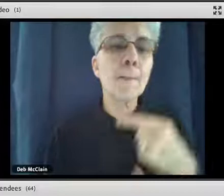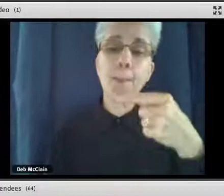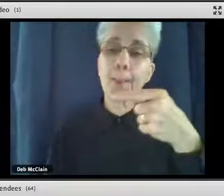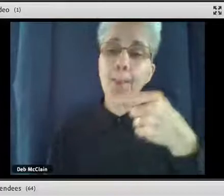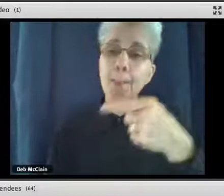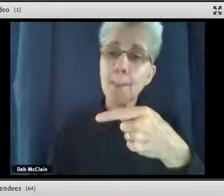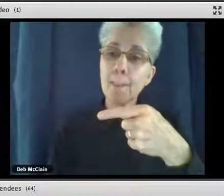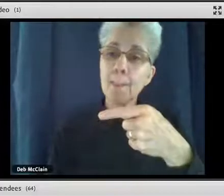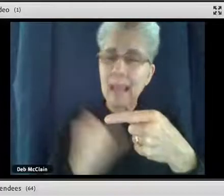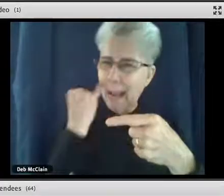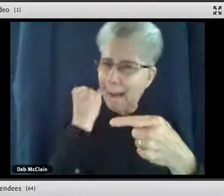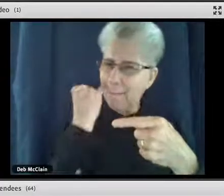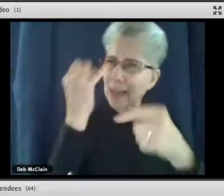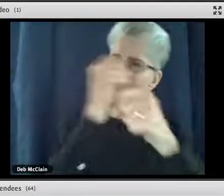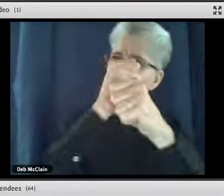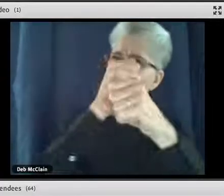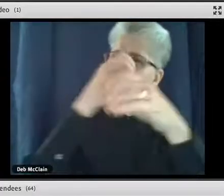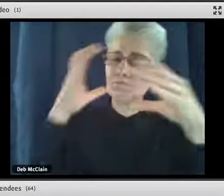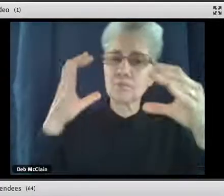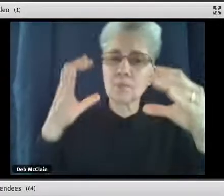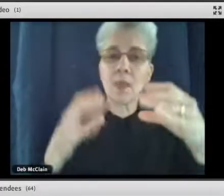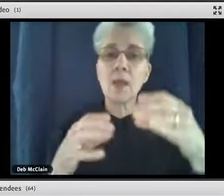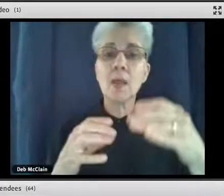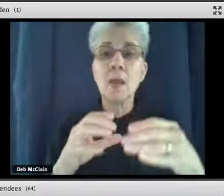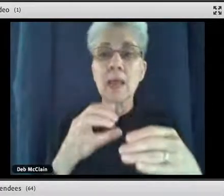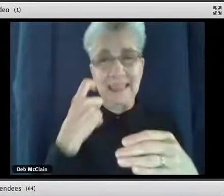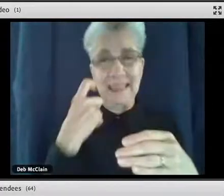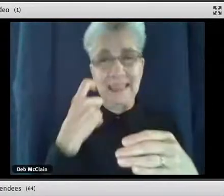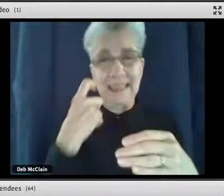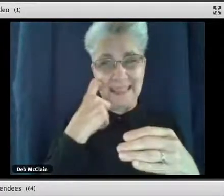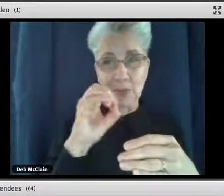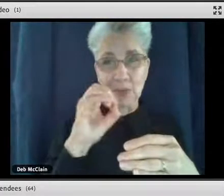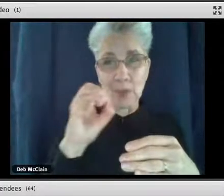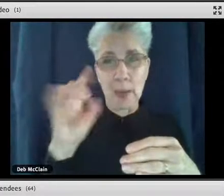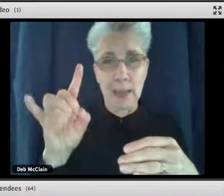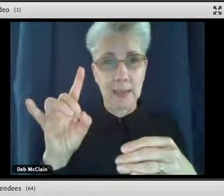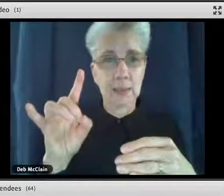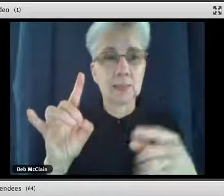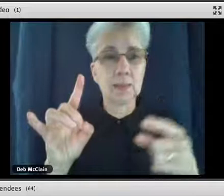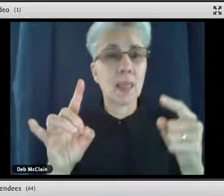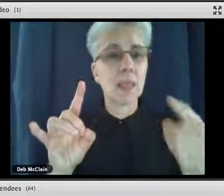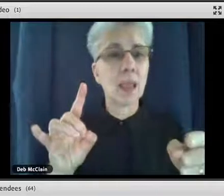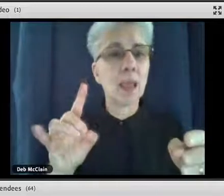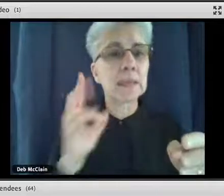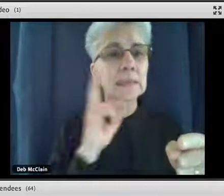And if you can imagine this for that field, we were just looking at -- Let me just go back really quick.